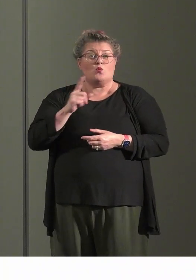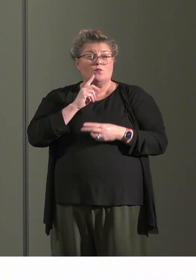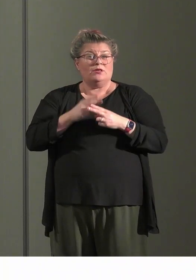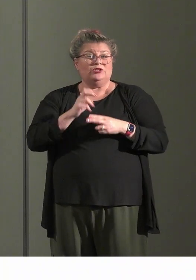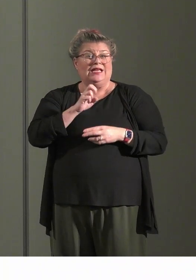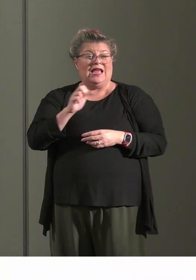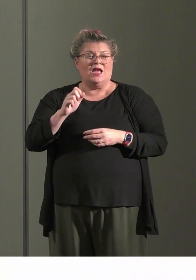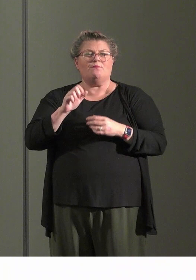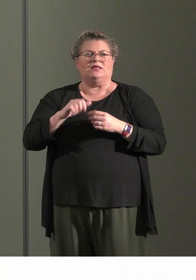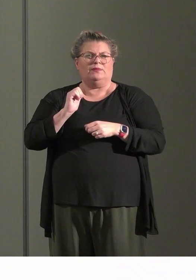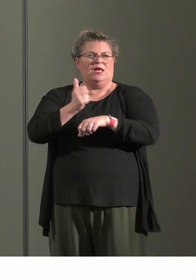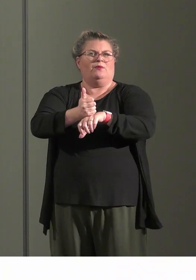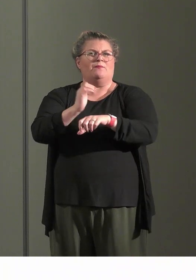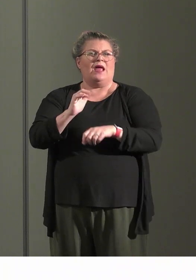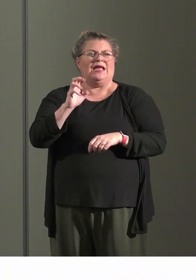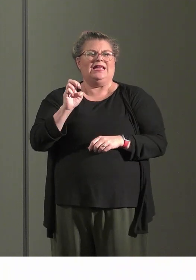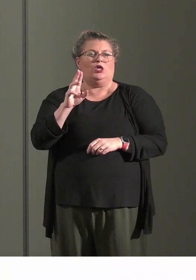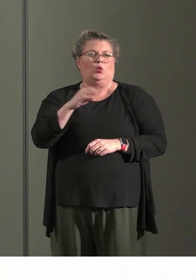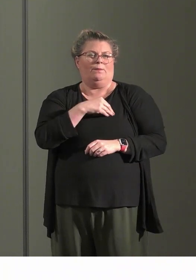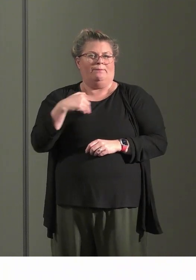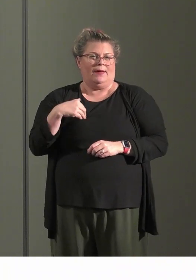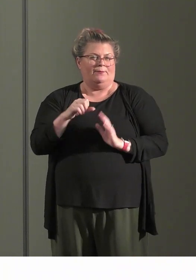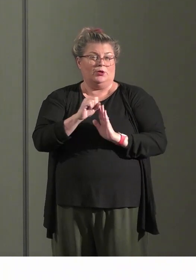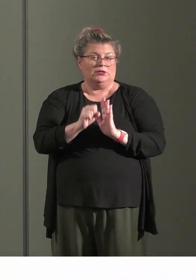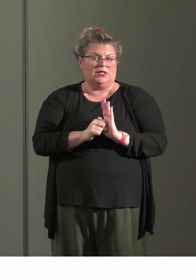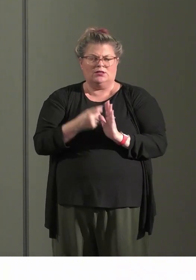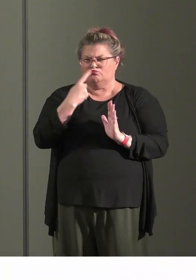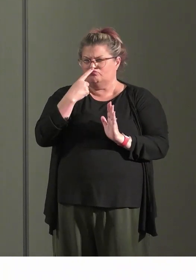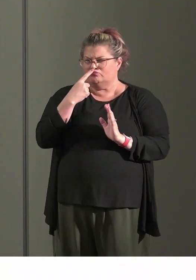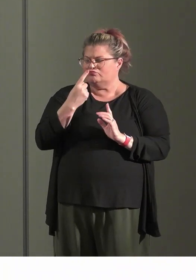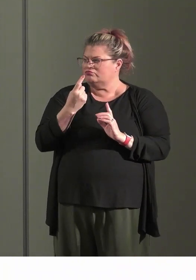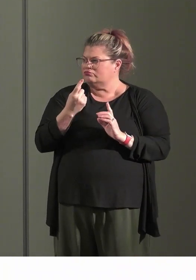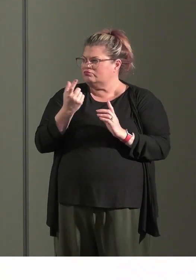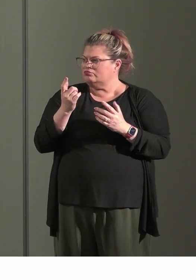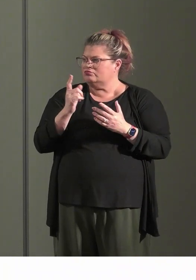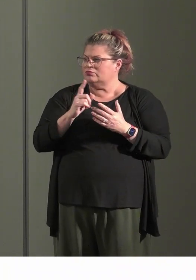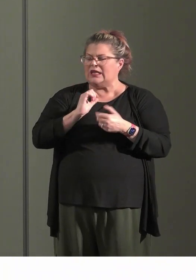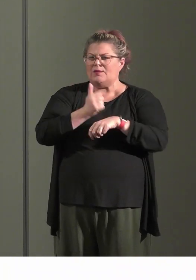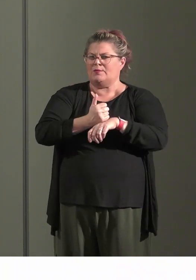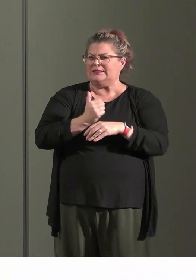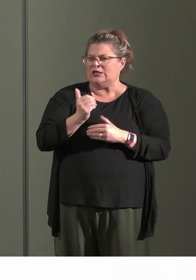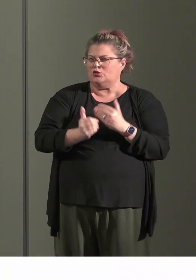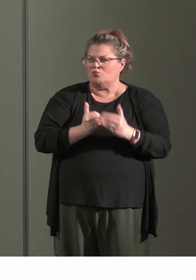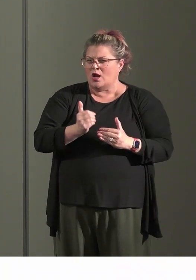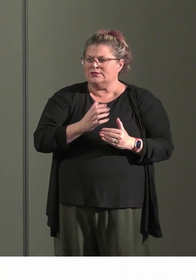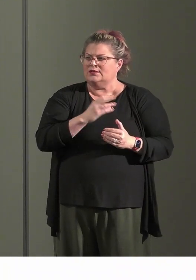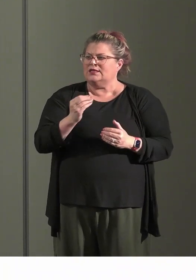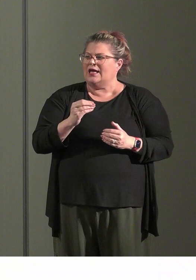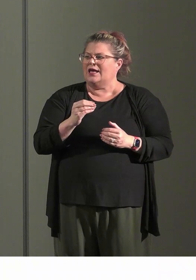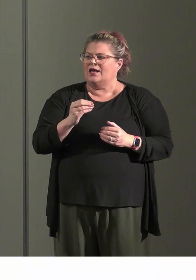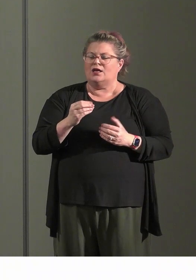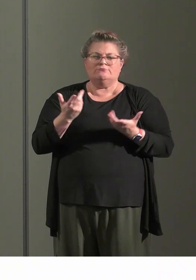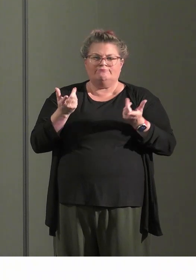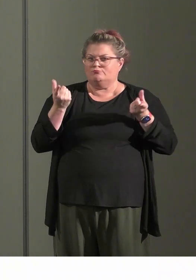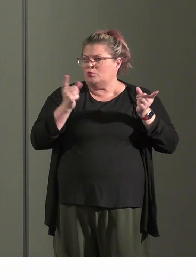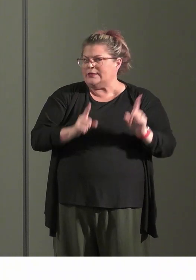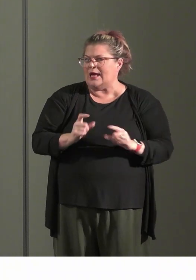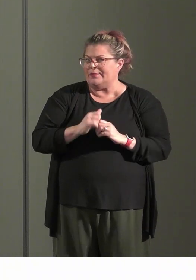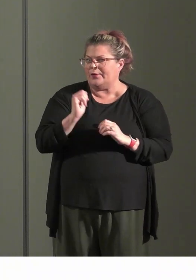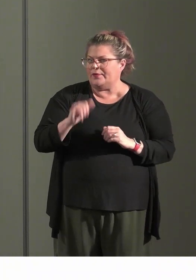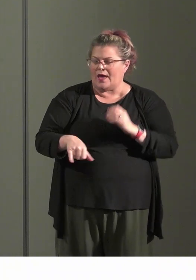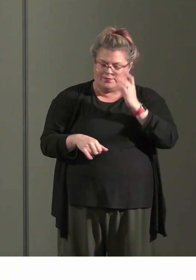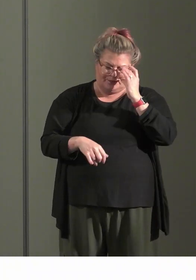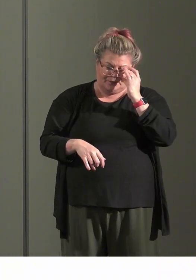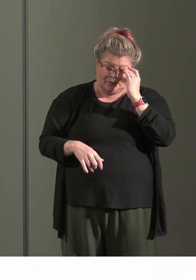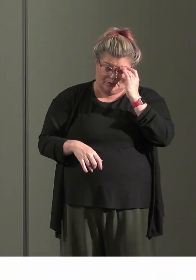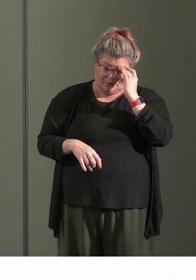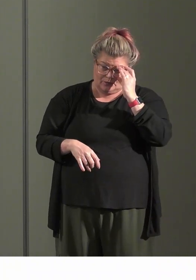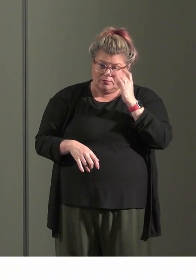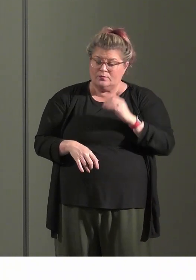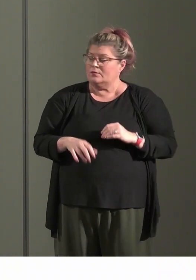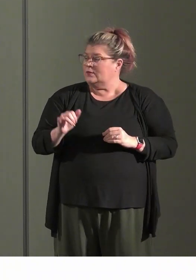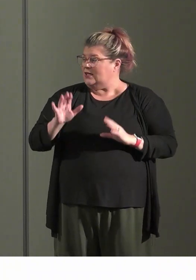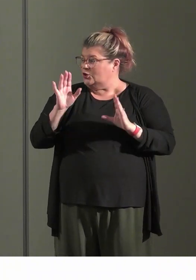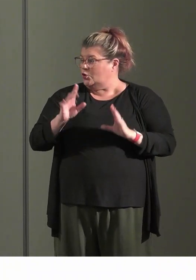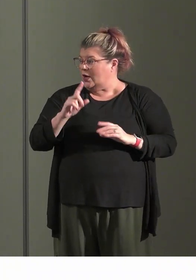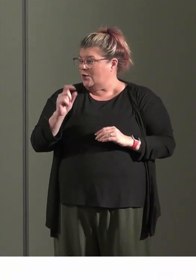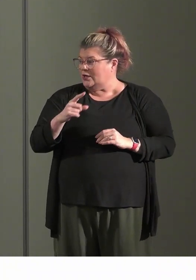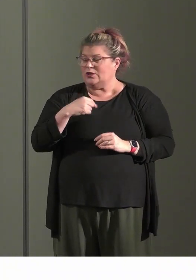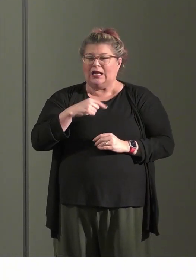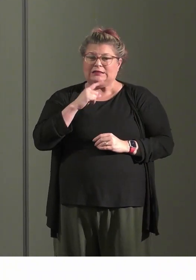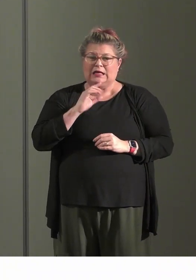by the state and can you tell us the process? >> BRANDON: It is a good question it is messy.